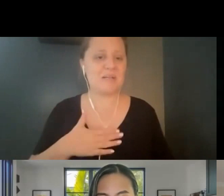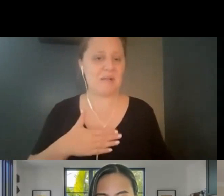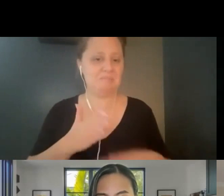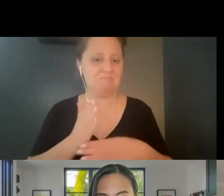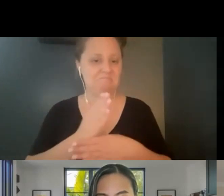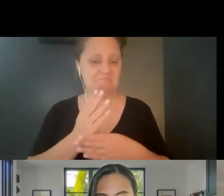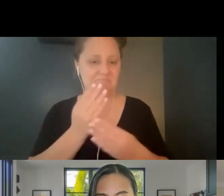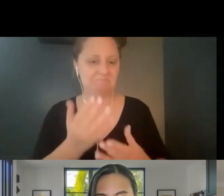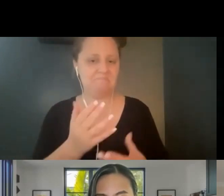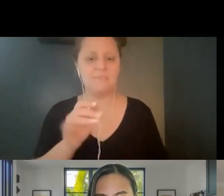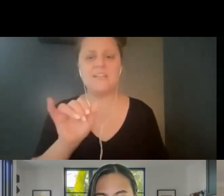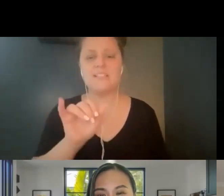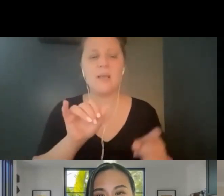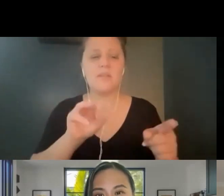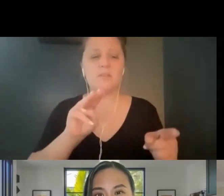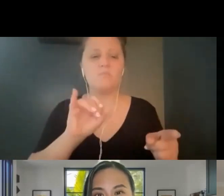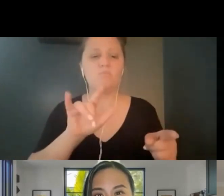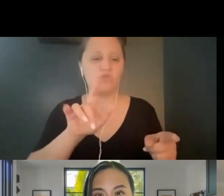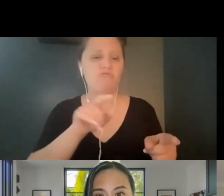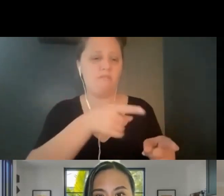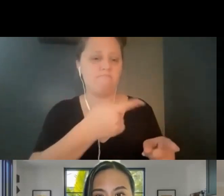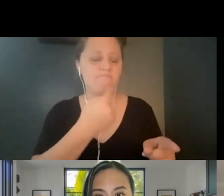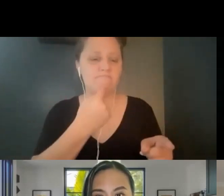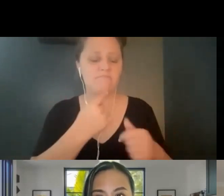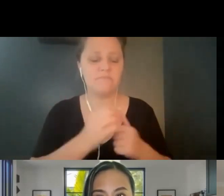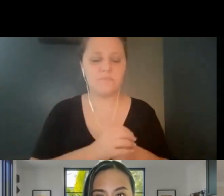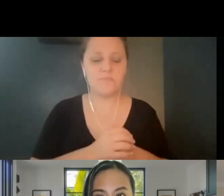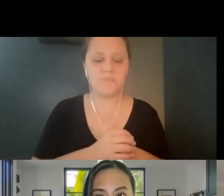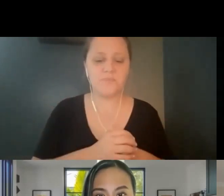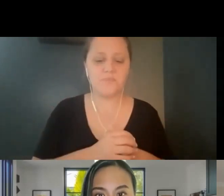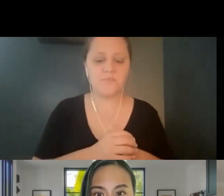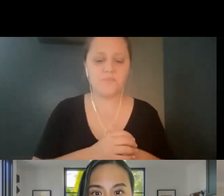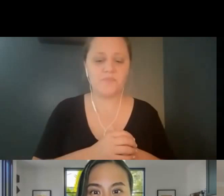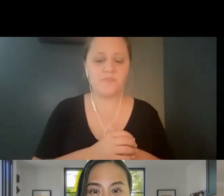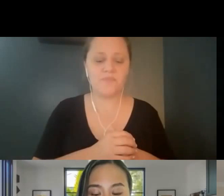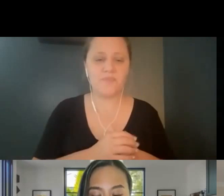what Michelle mentioned but um I have, I had an assistant when I was